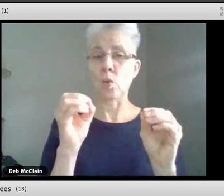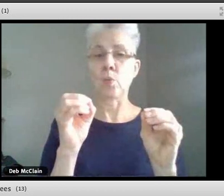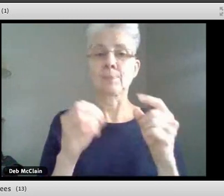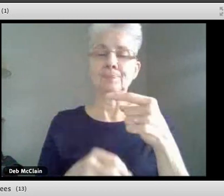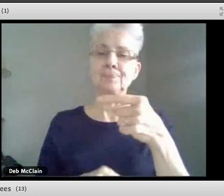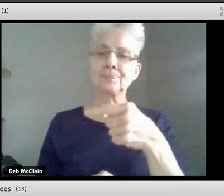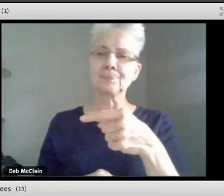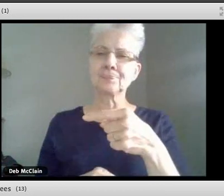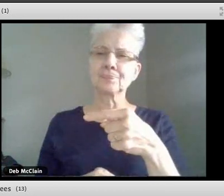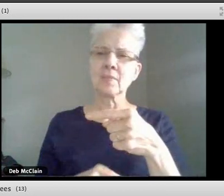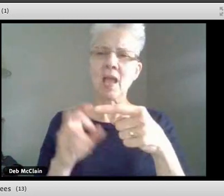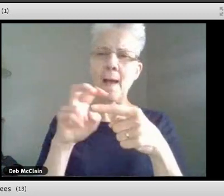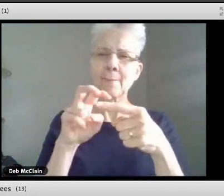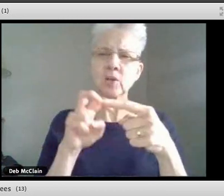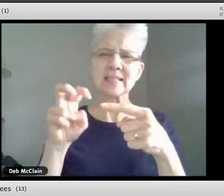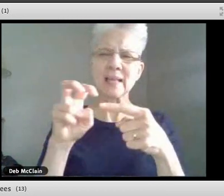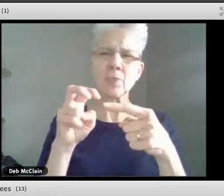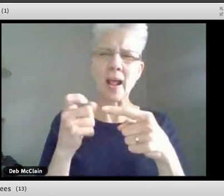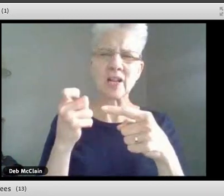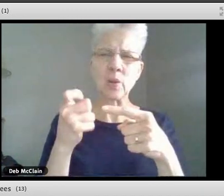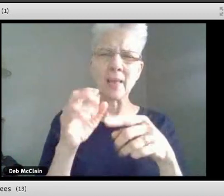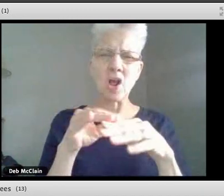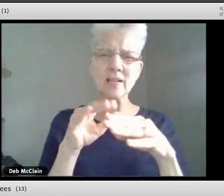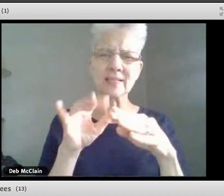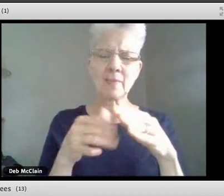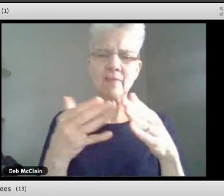on some of the laws. There are some accessibility standards